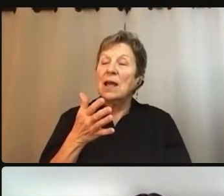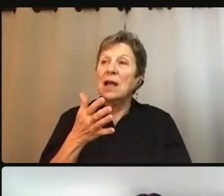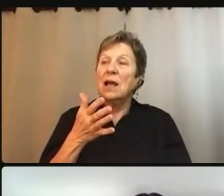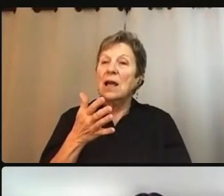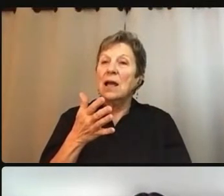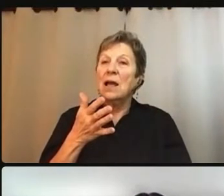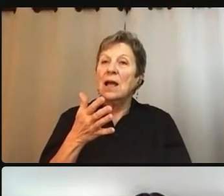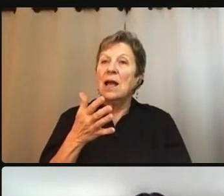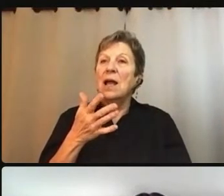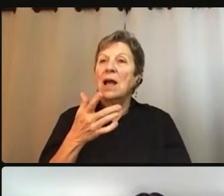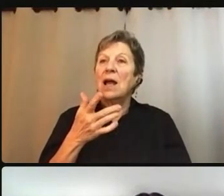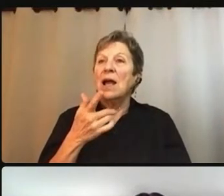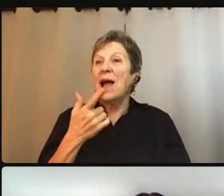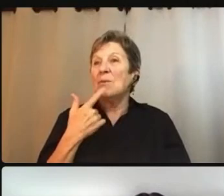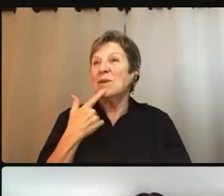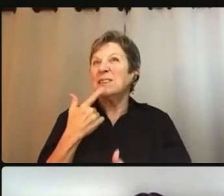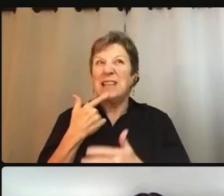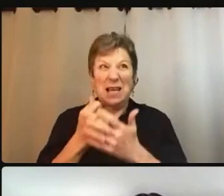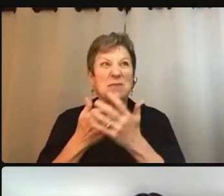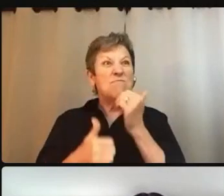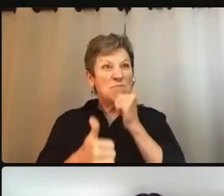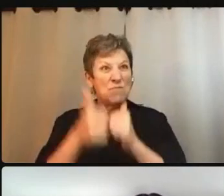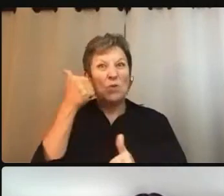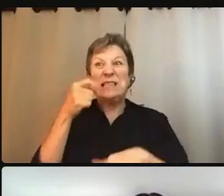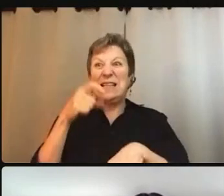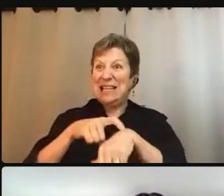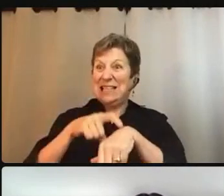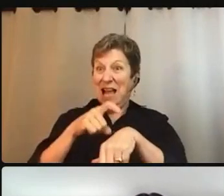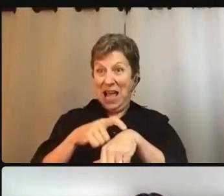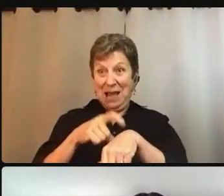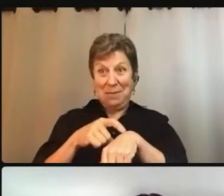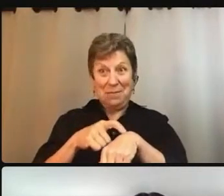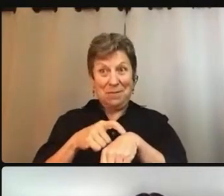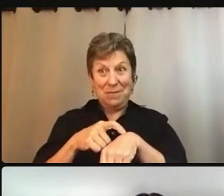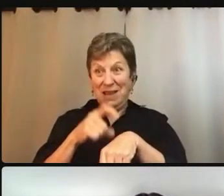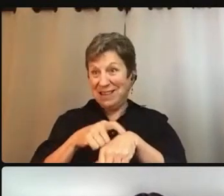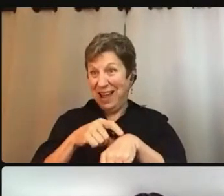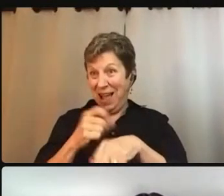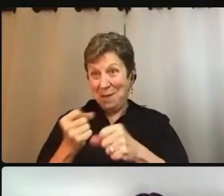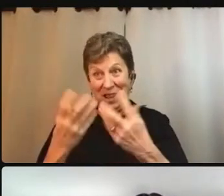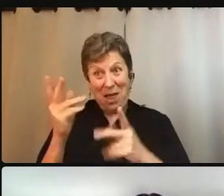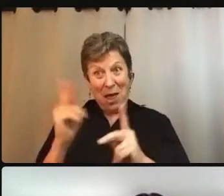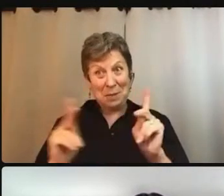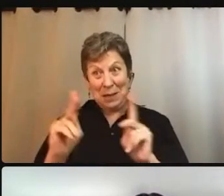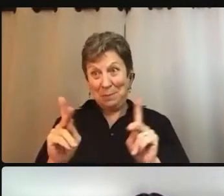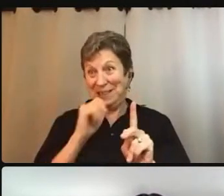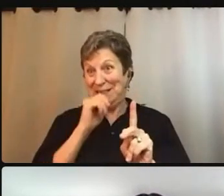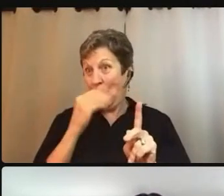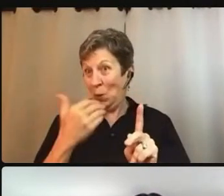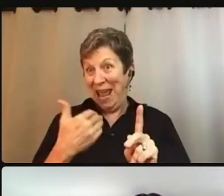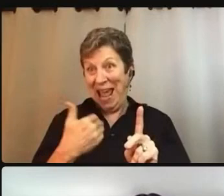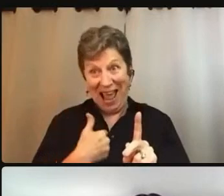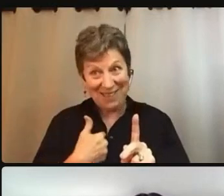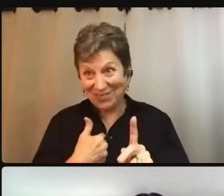WHAT NOT.